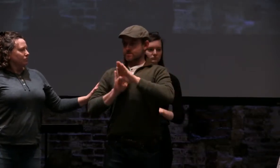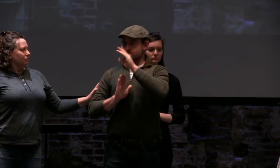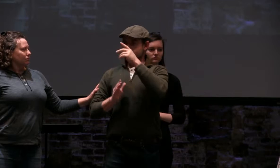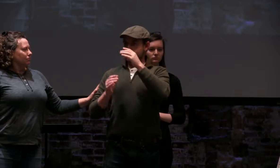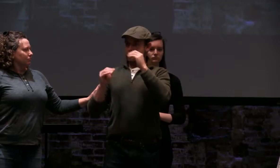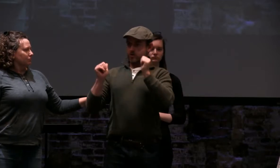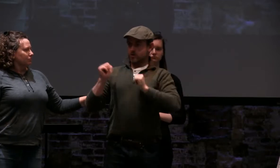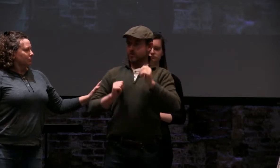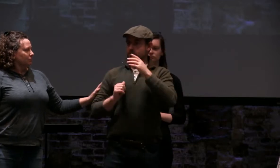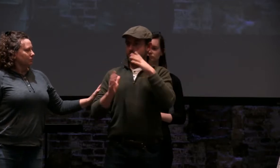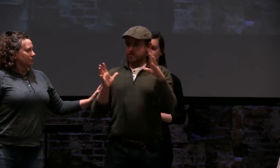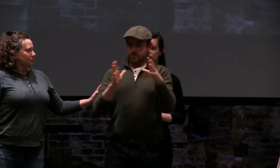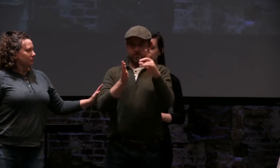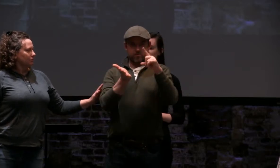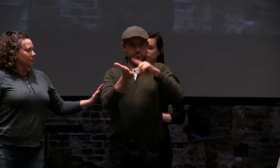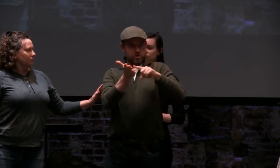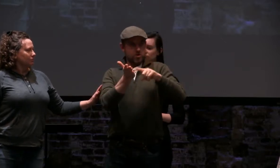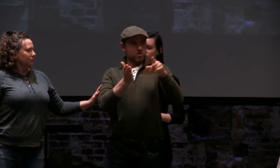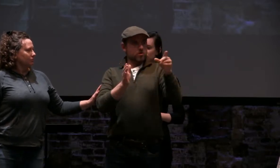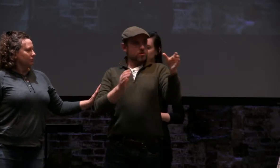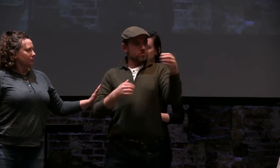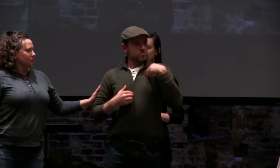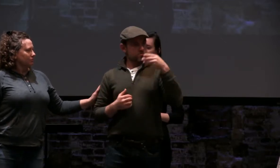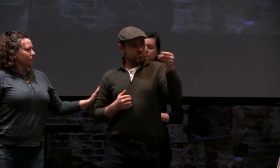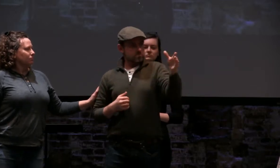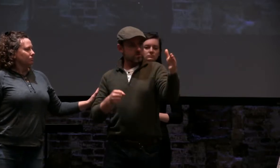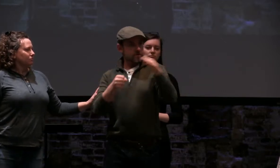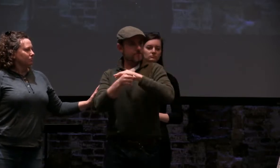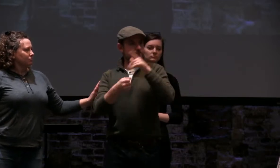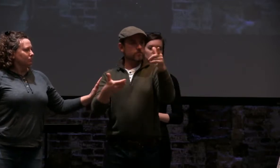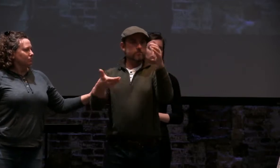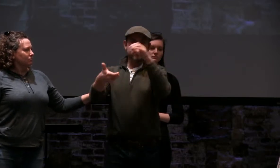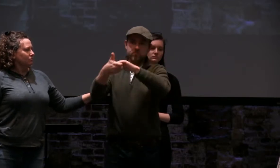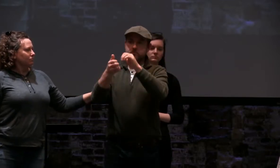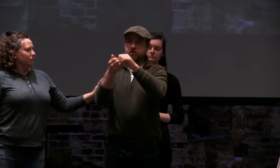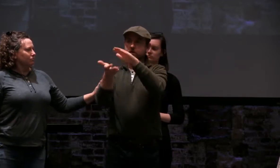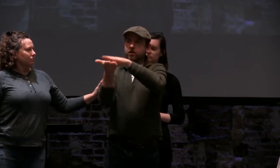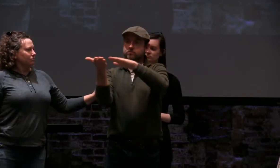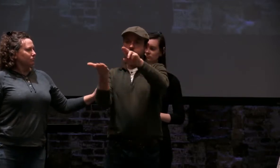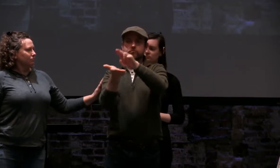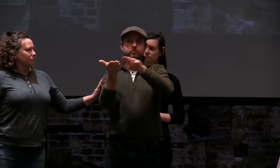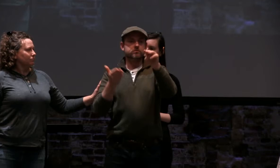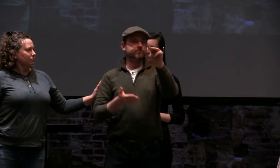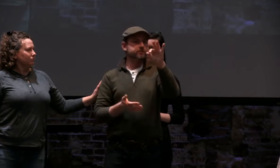And $50,000 could be put aside to run educational programs